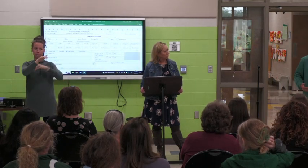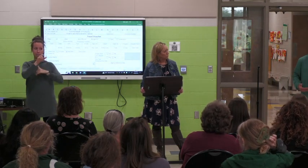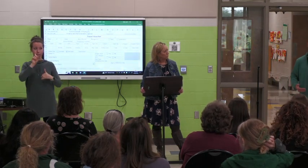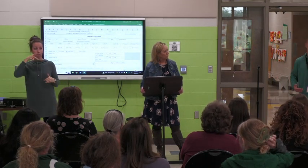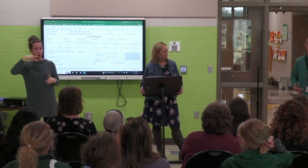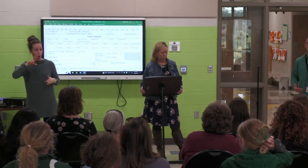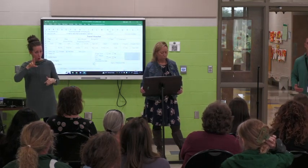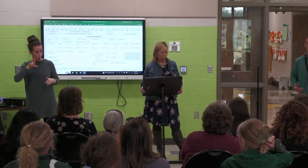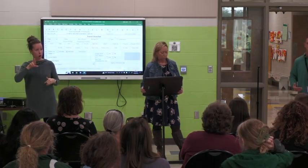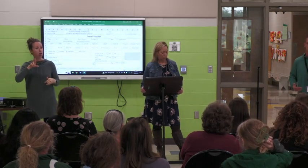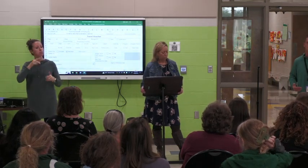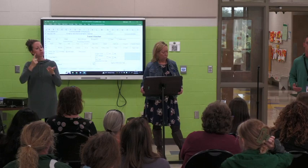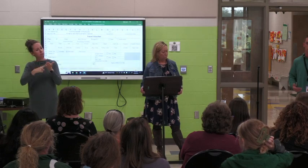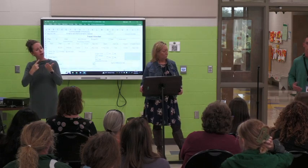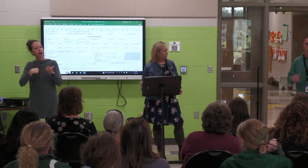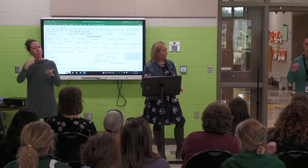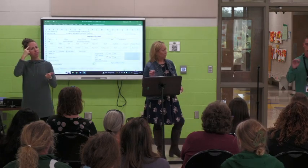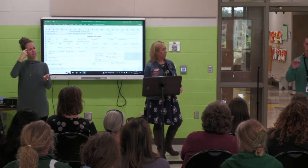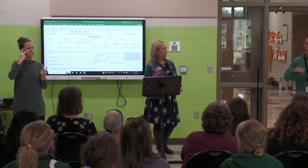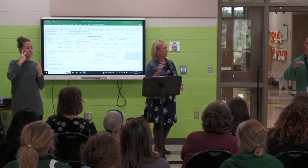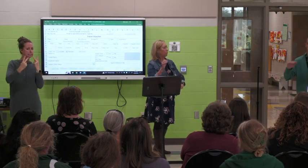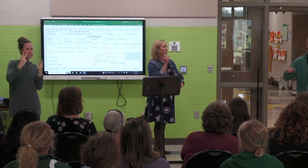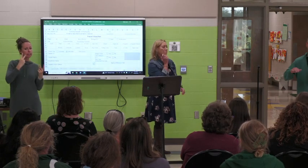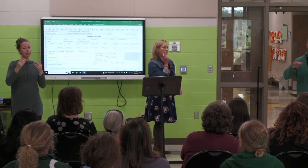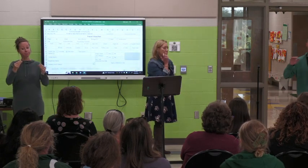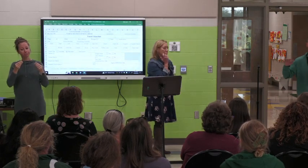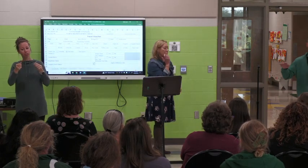and often times I feel like I see some of these that we're trying to get them into the system so